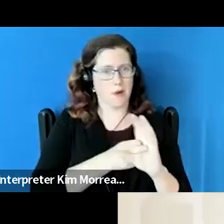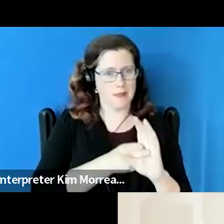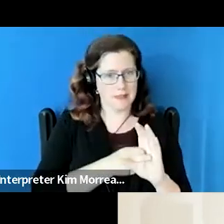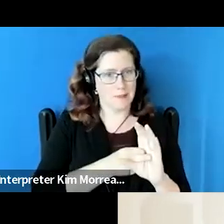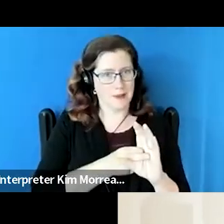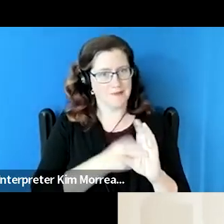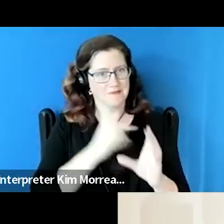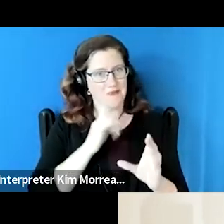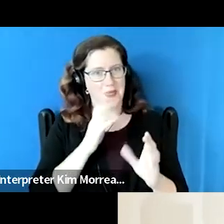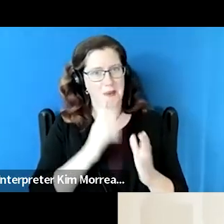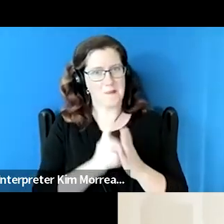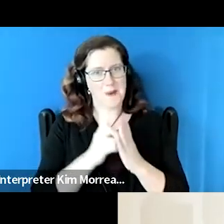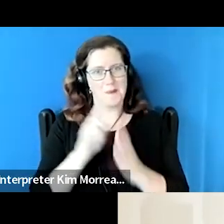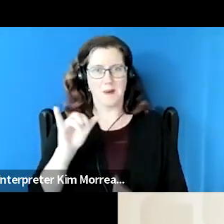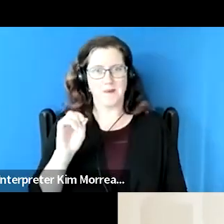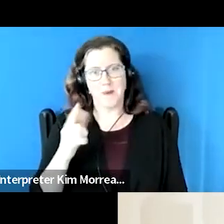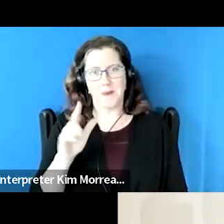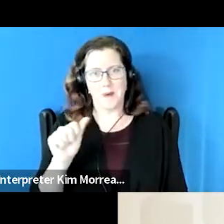in that moment of yoga, moment of whatever,